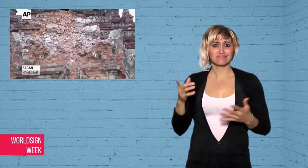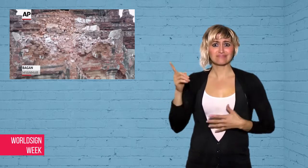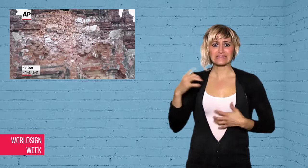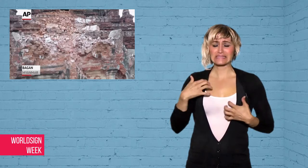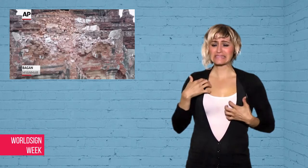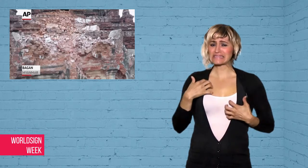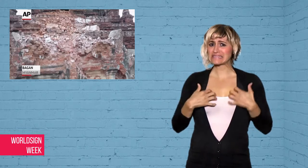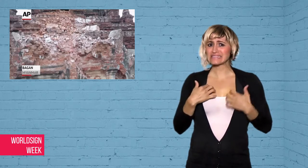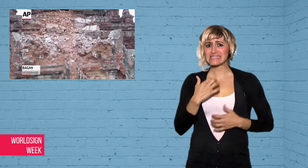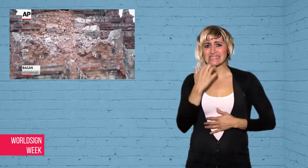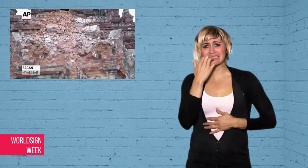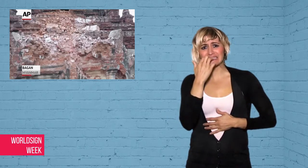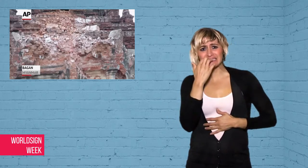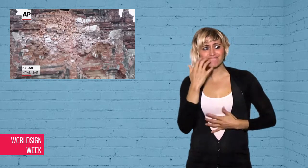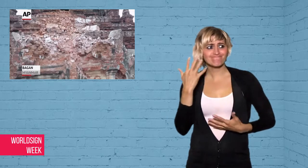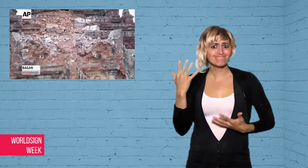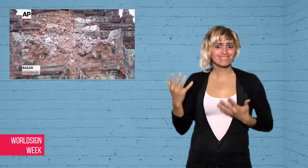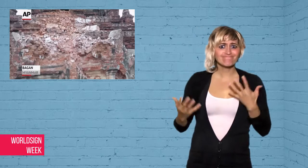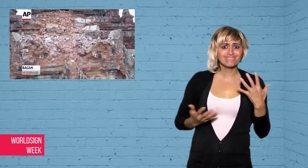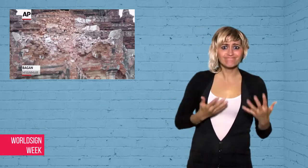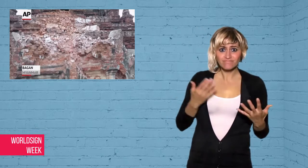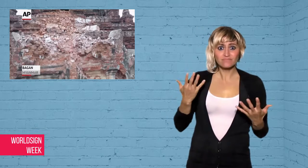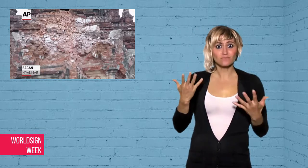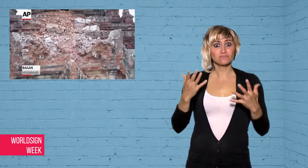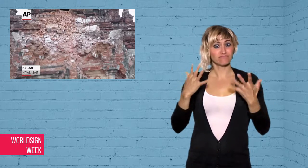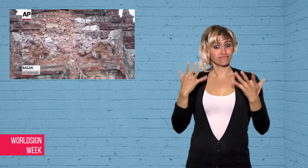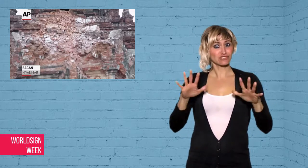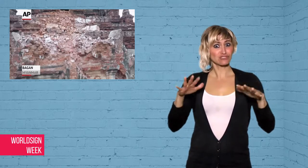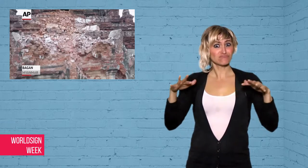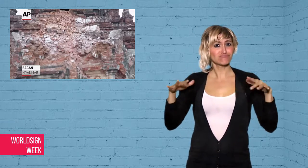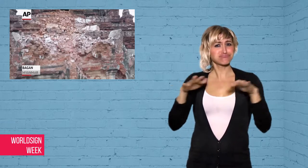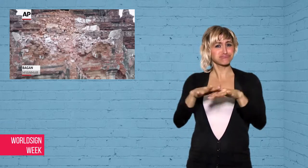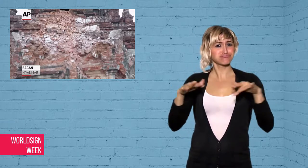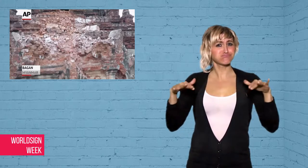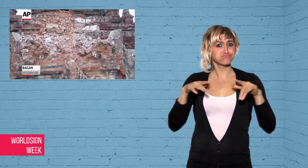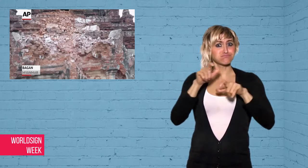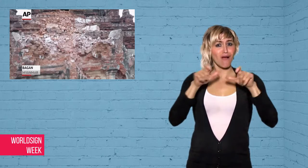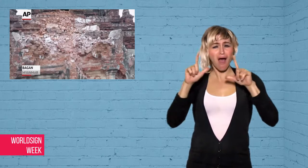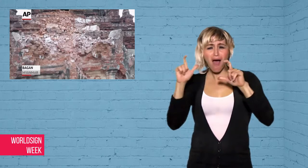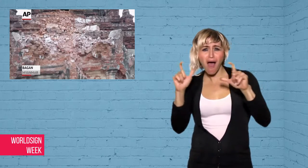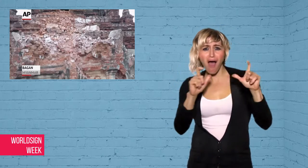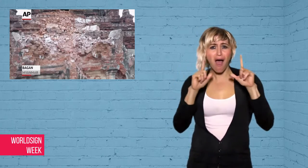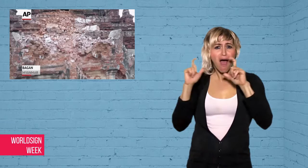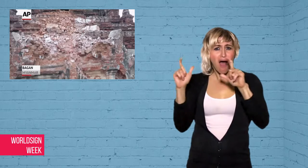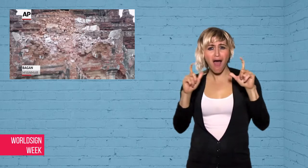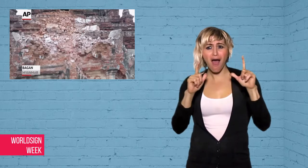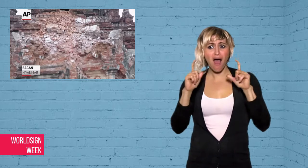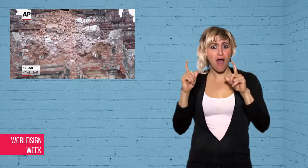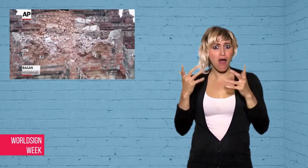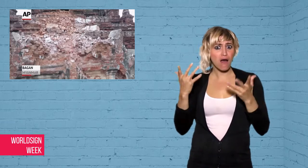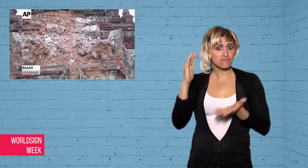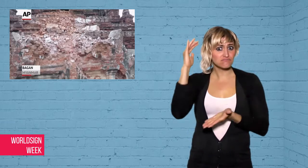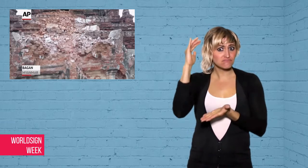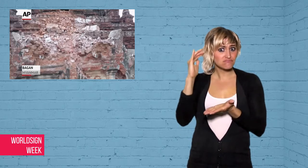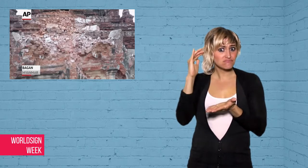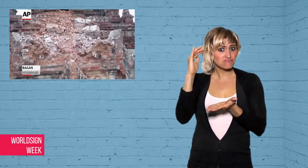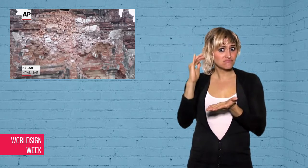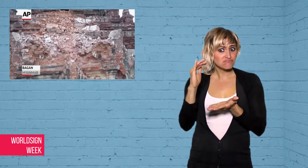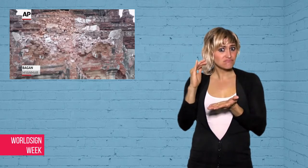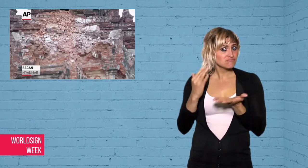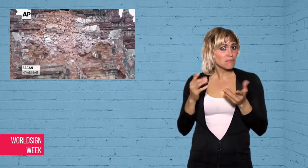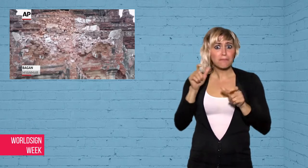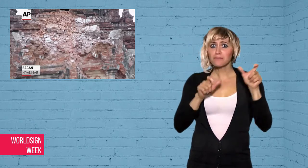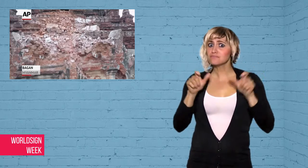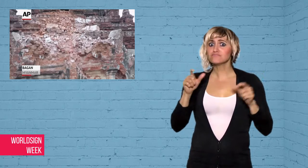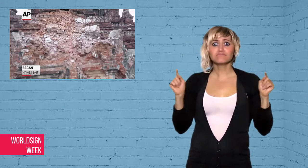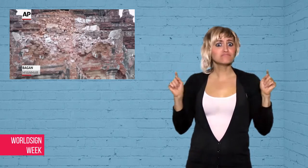He also was worried that less tourists would